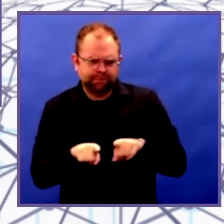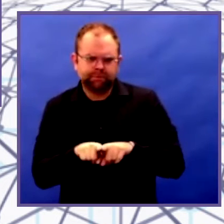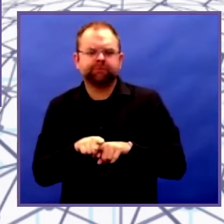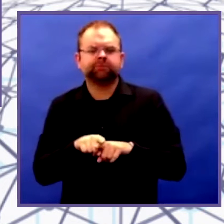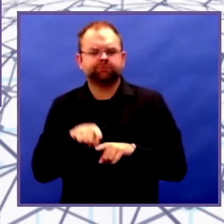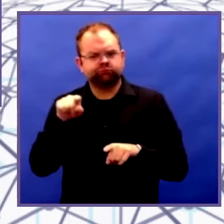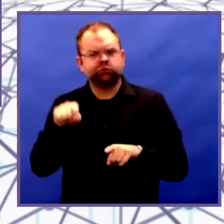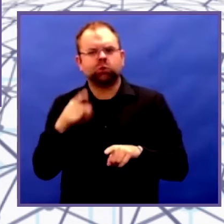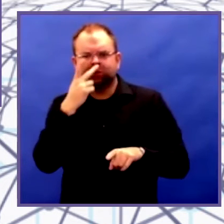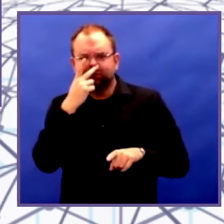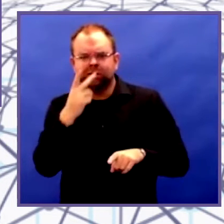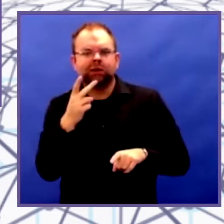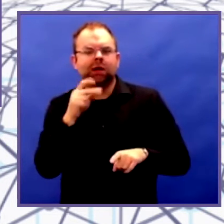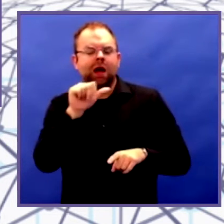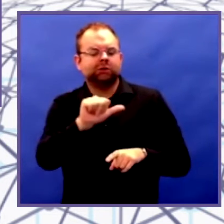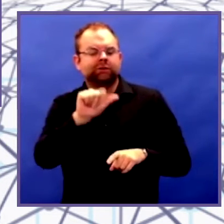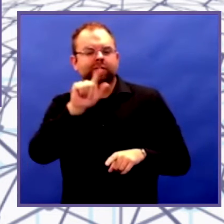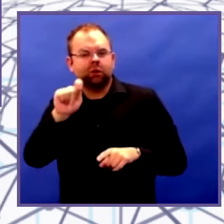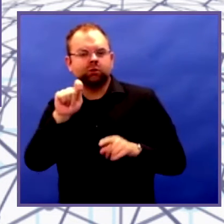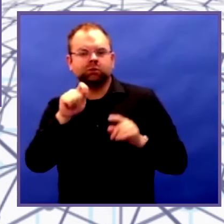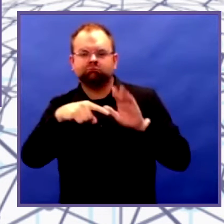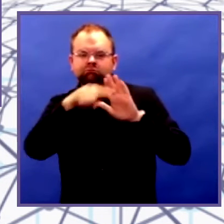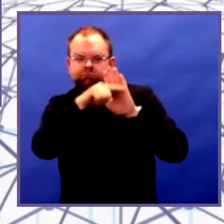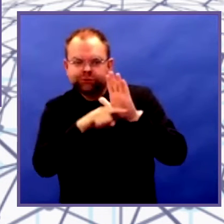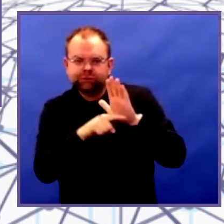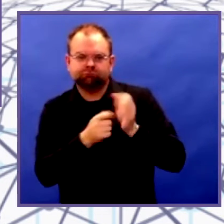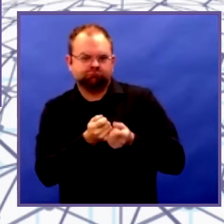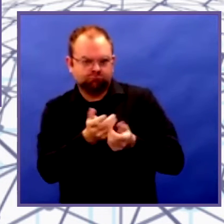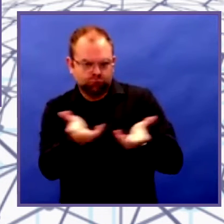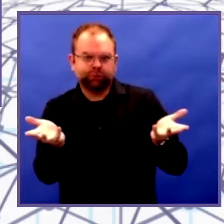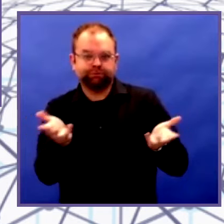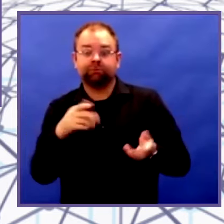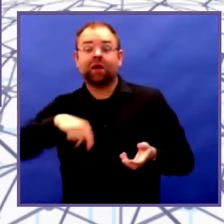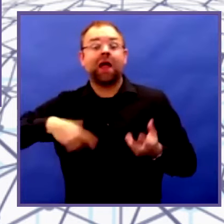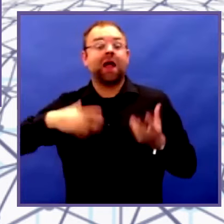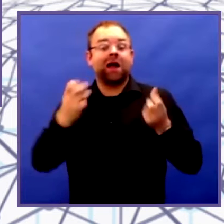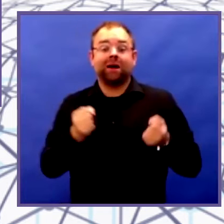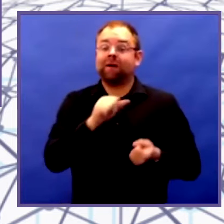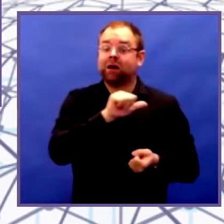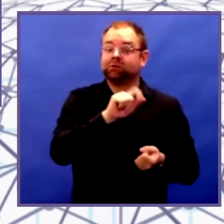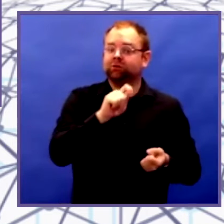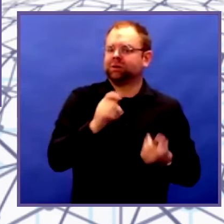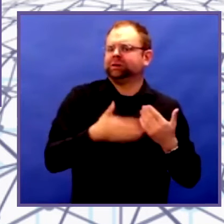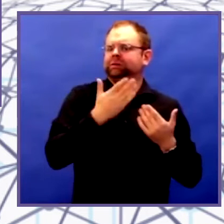And so, in responding to this emerging priority at a point in time where resources, including